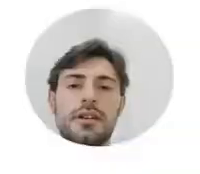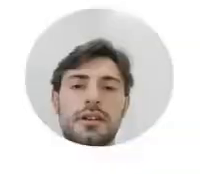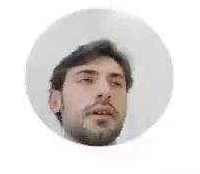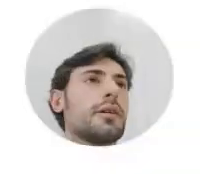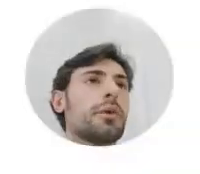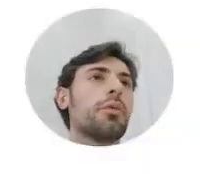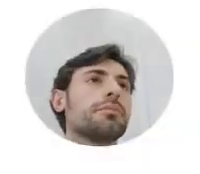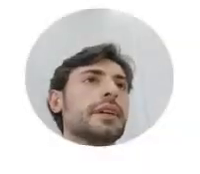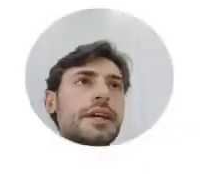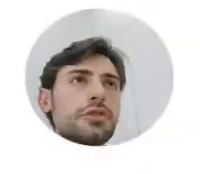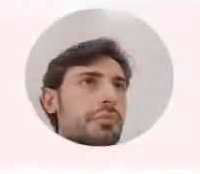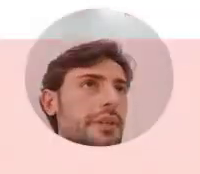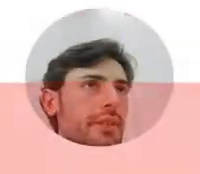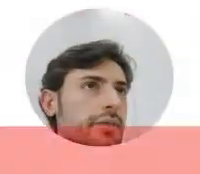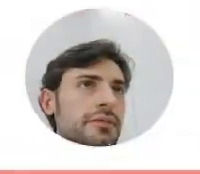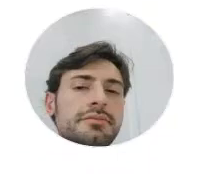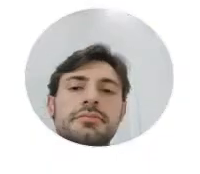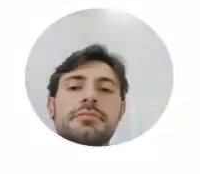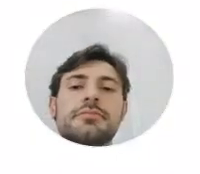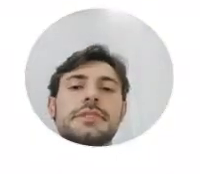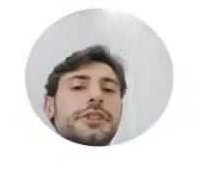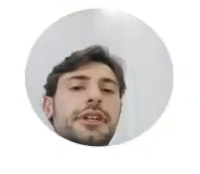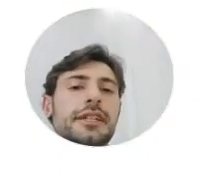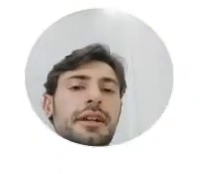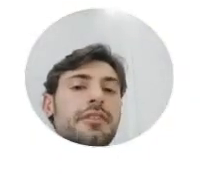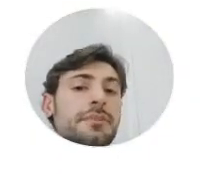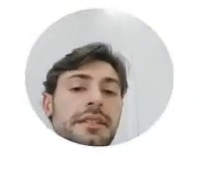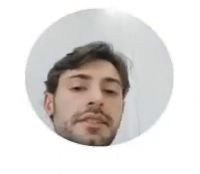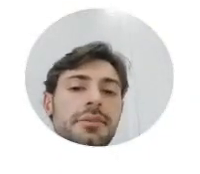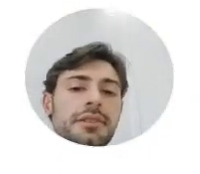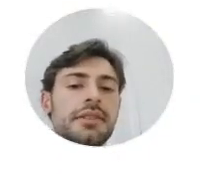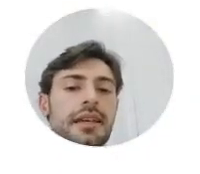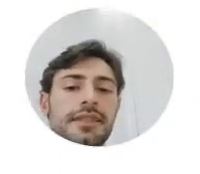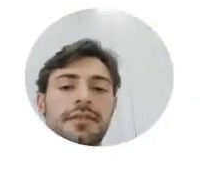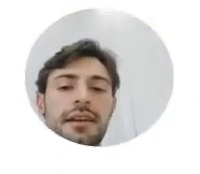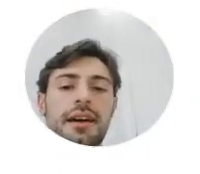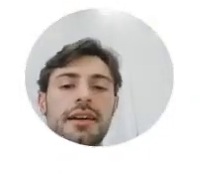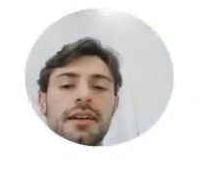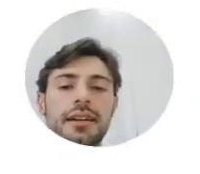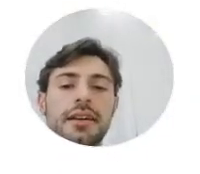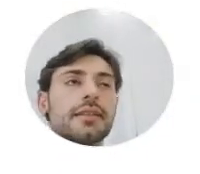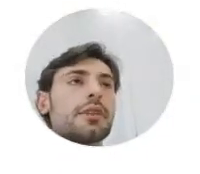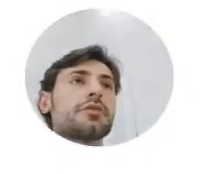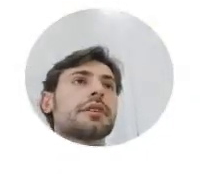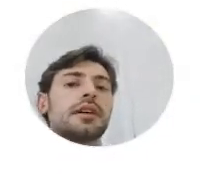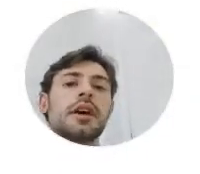Well, I summarized, I made the words very simple. And then you go there and click on translate.